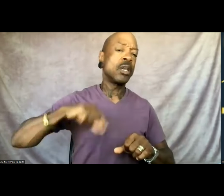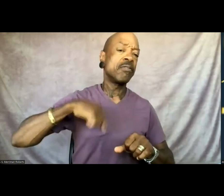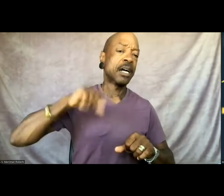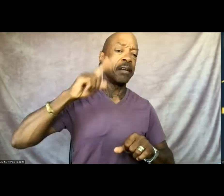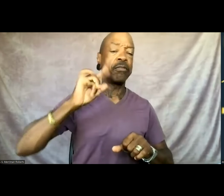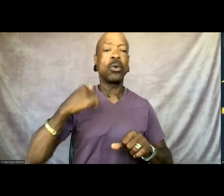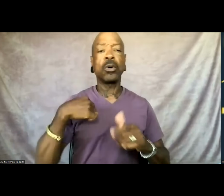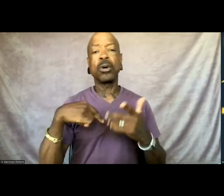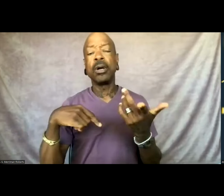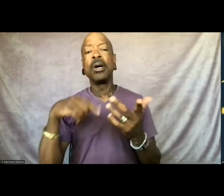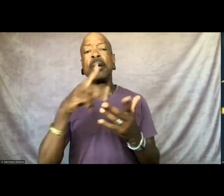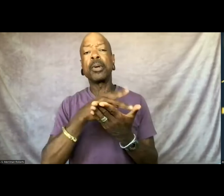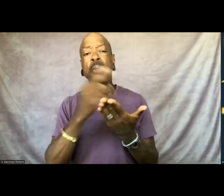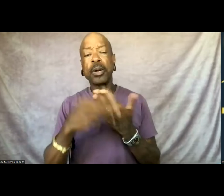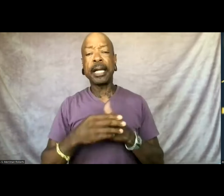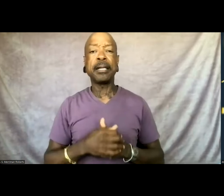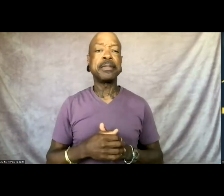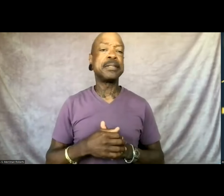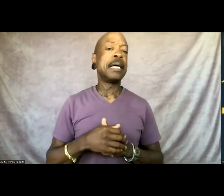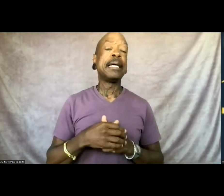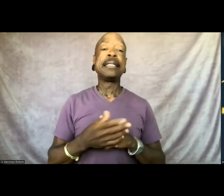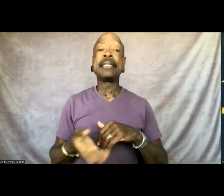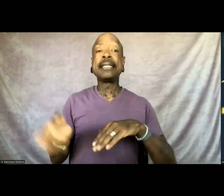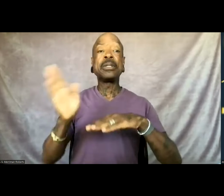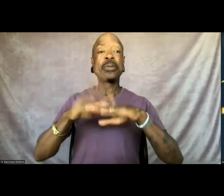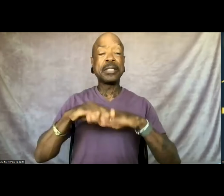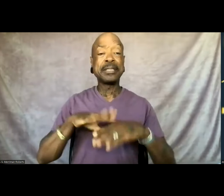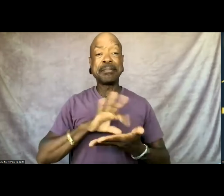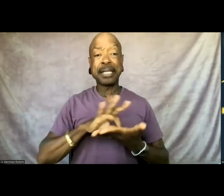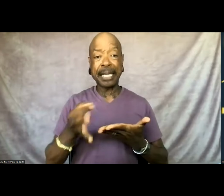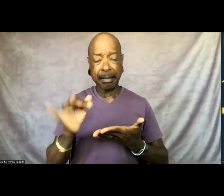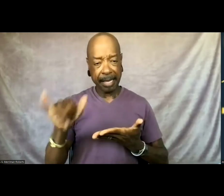some momentum to make sure that we can qualify for all of